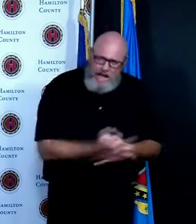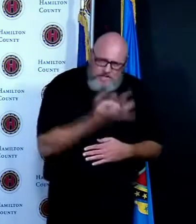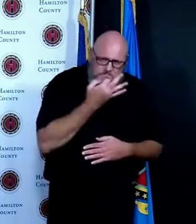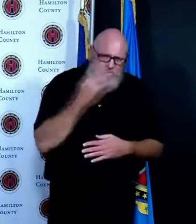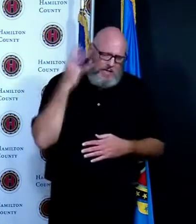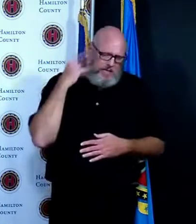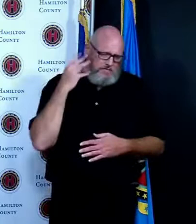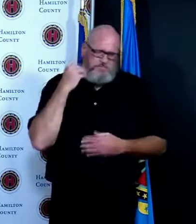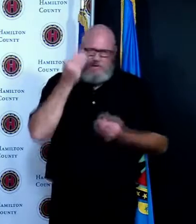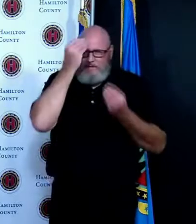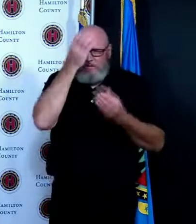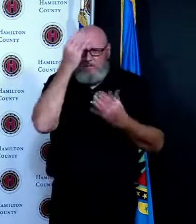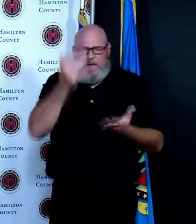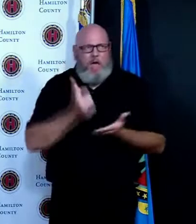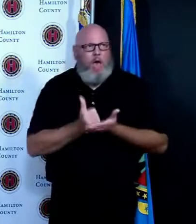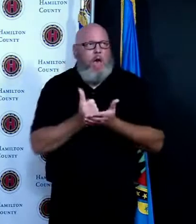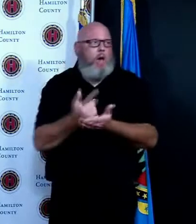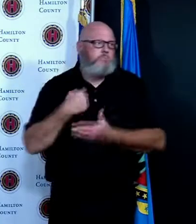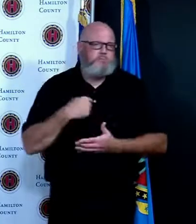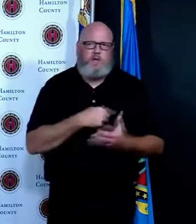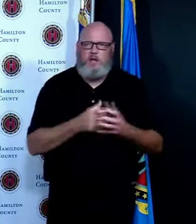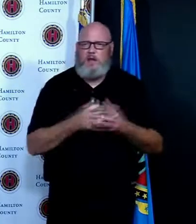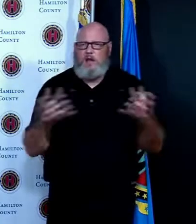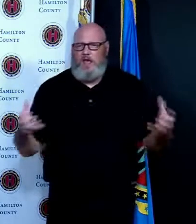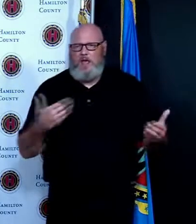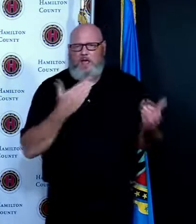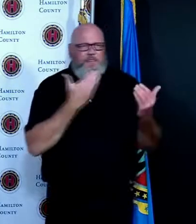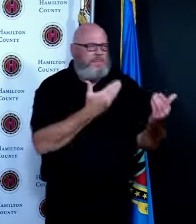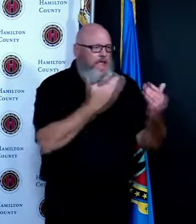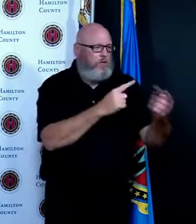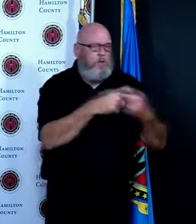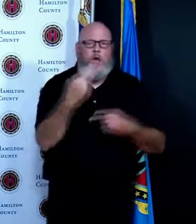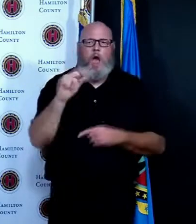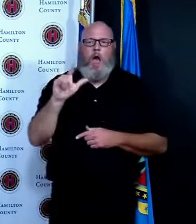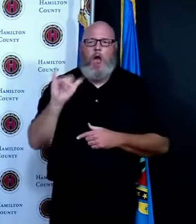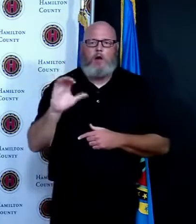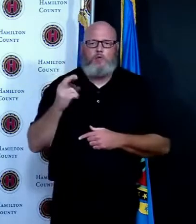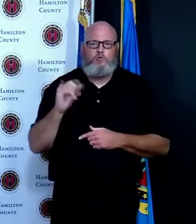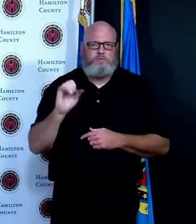Assistant County Administrator for giving us a really important update on those CARES Act dollars